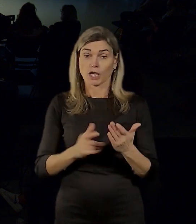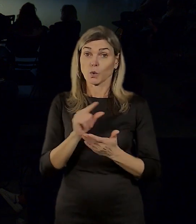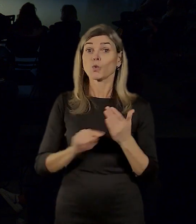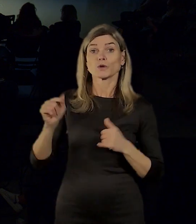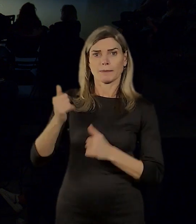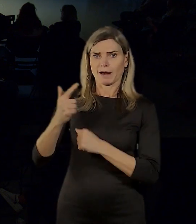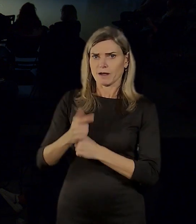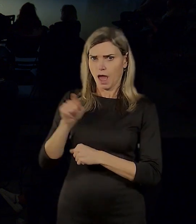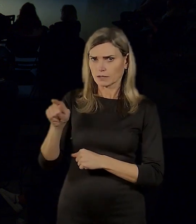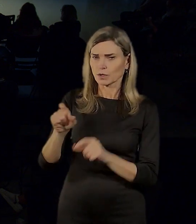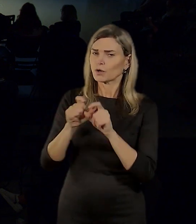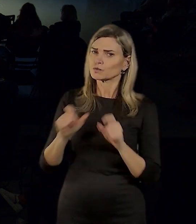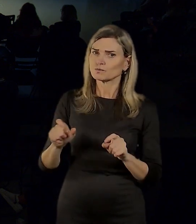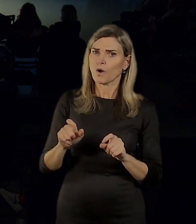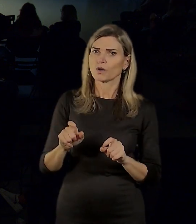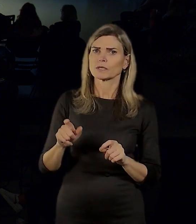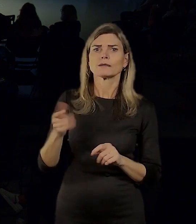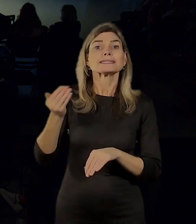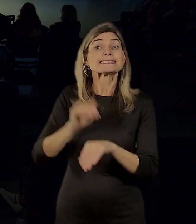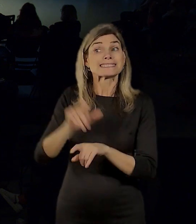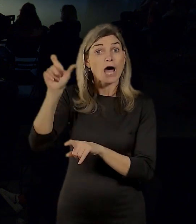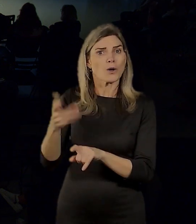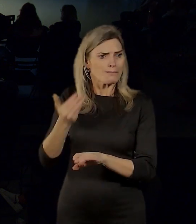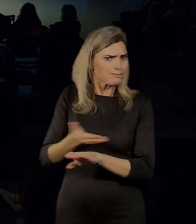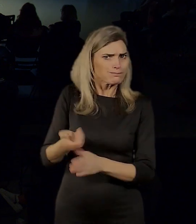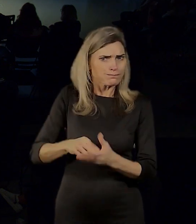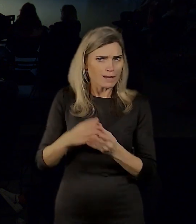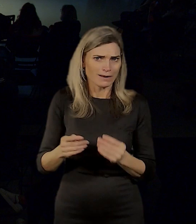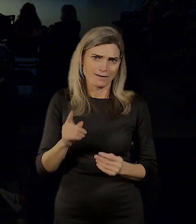to hear this, because the path in the beginning was really not easy.